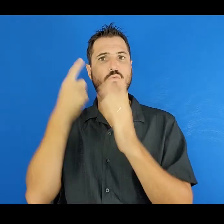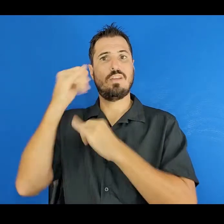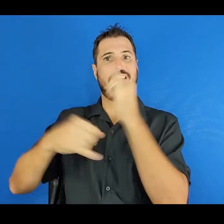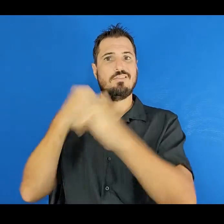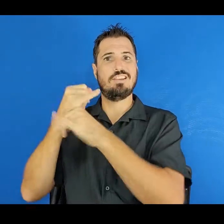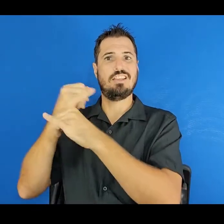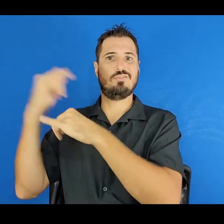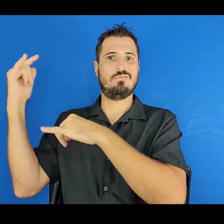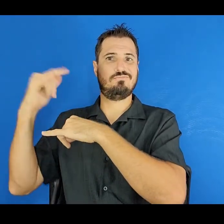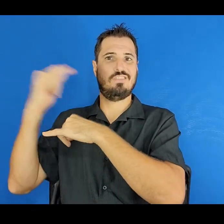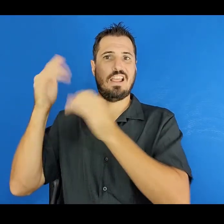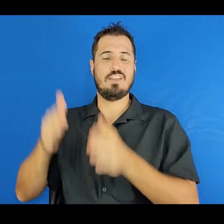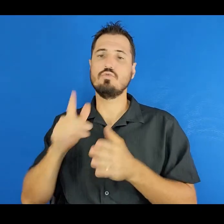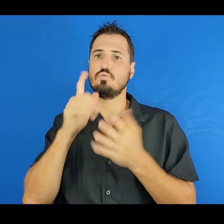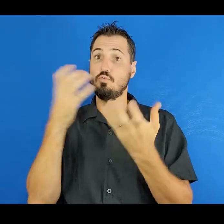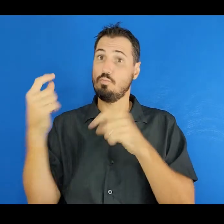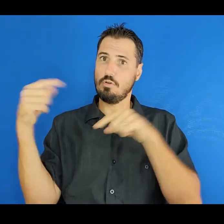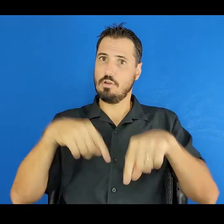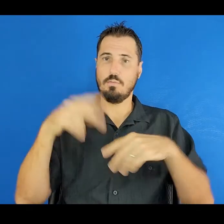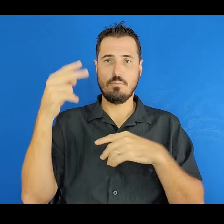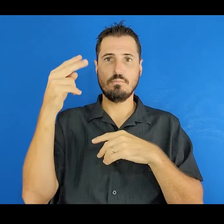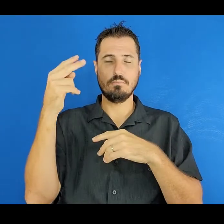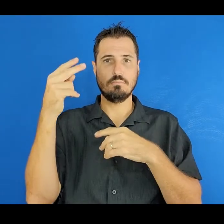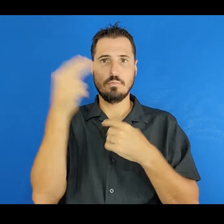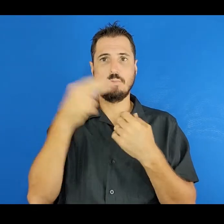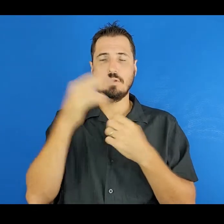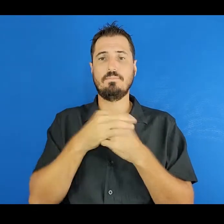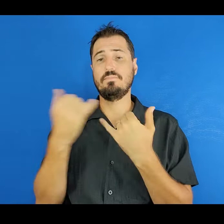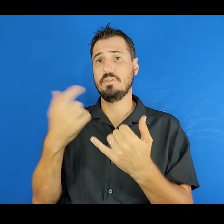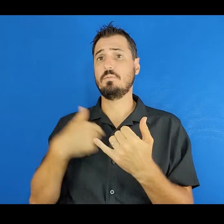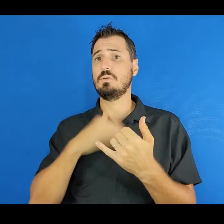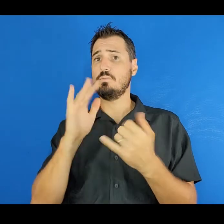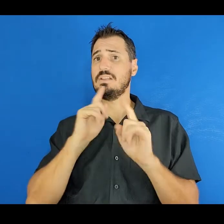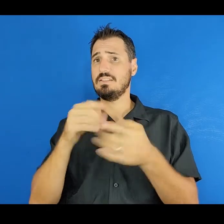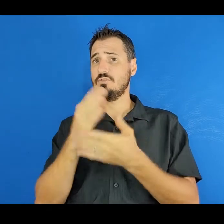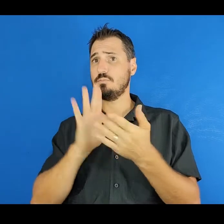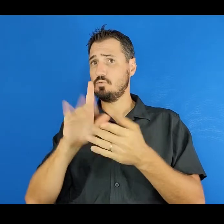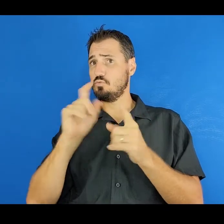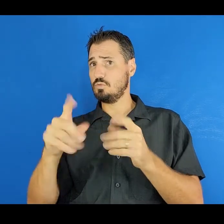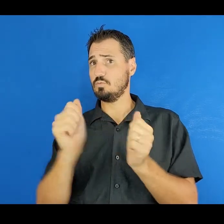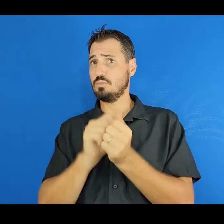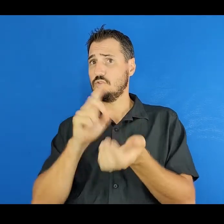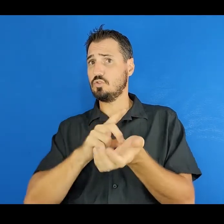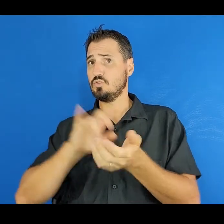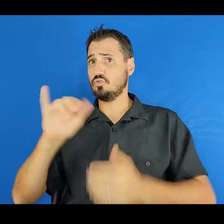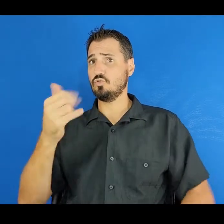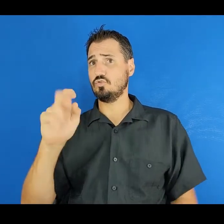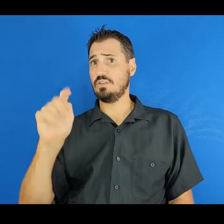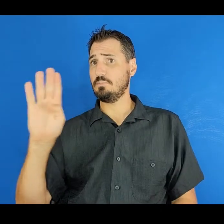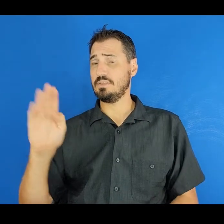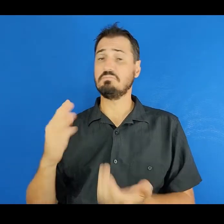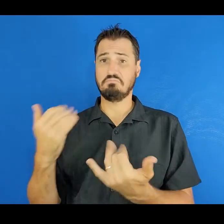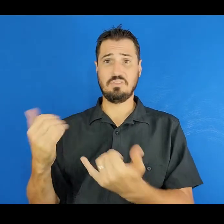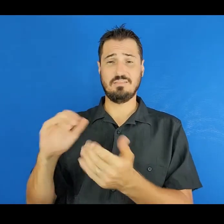Now it’s time to answer some of your questions for Kauai District Health Officer Dr. Janet Berreman, with “Ask Dr. B.”